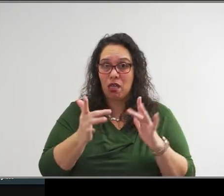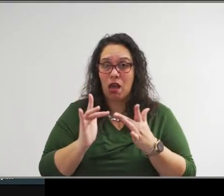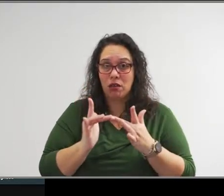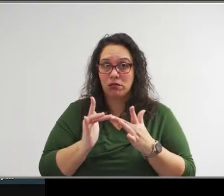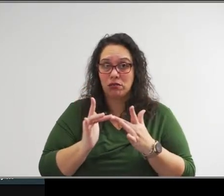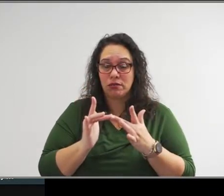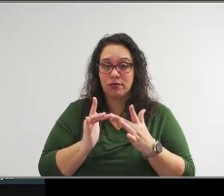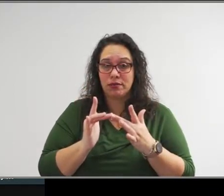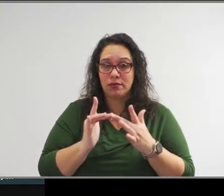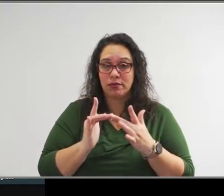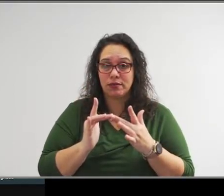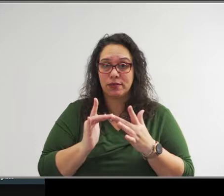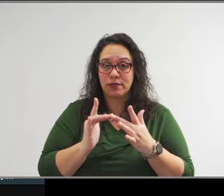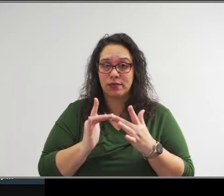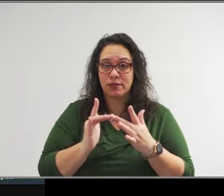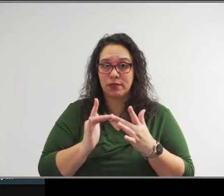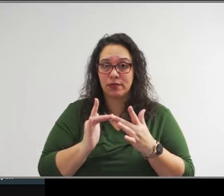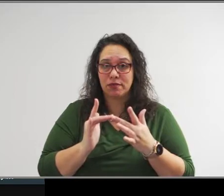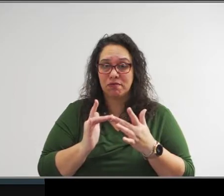on the money we've already spent.